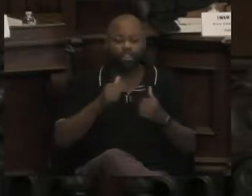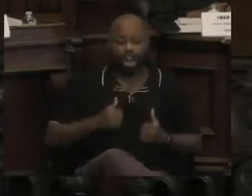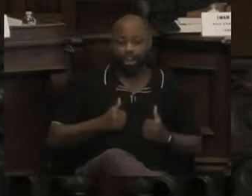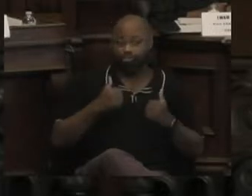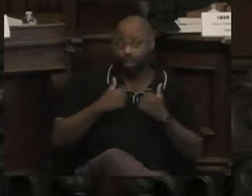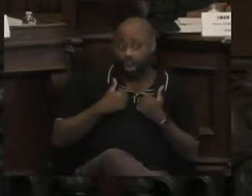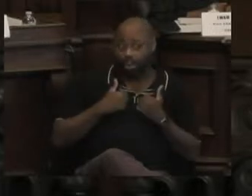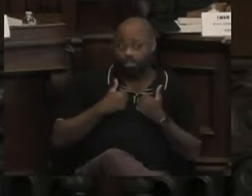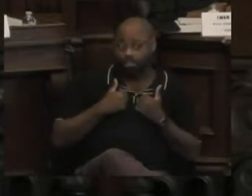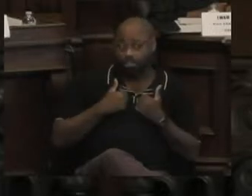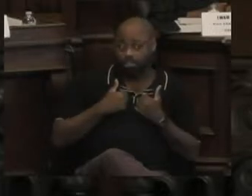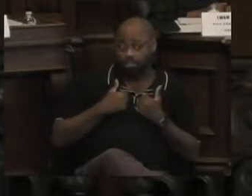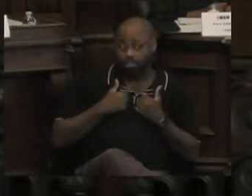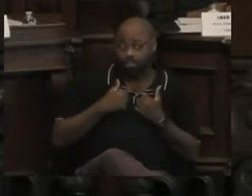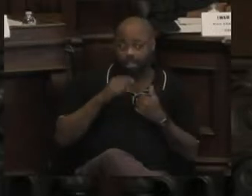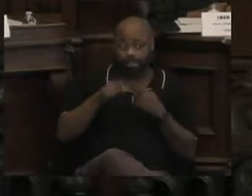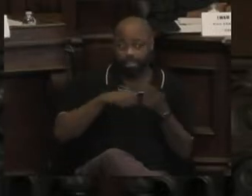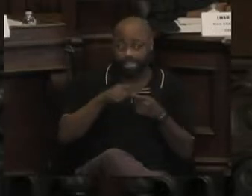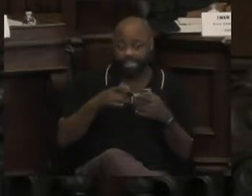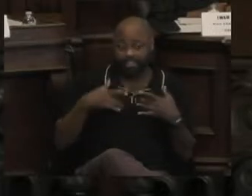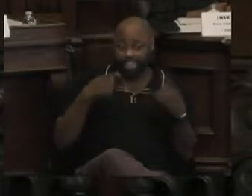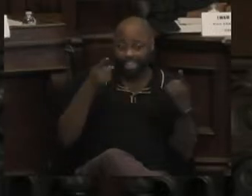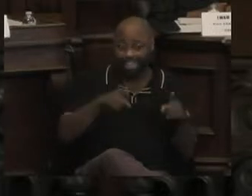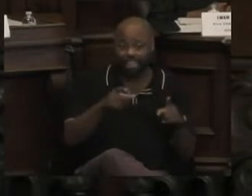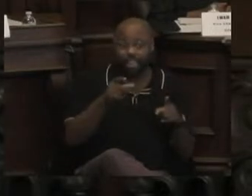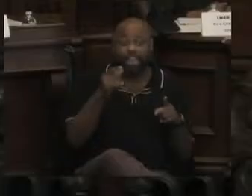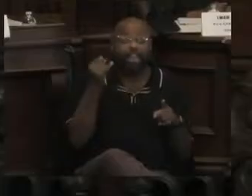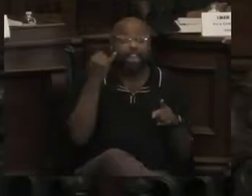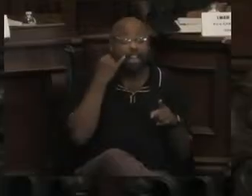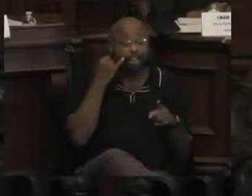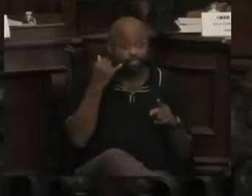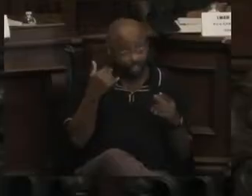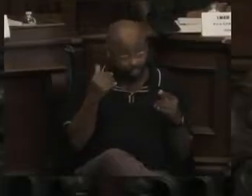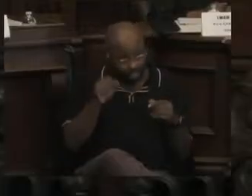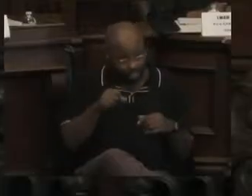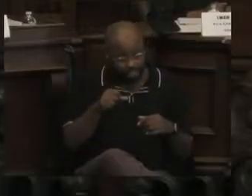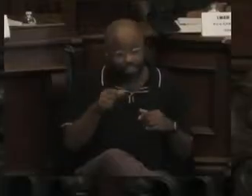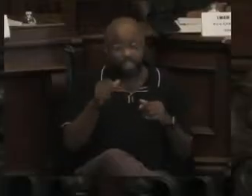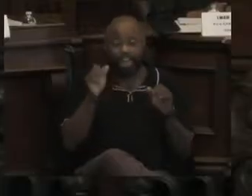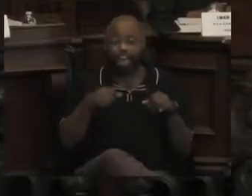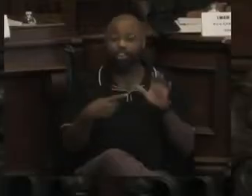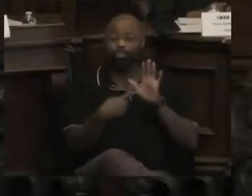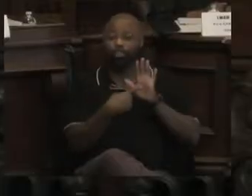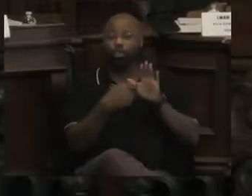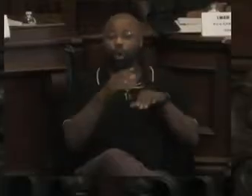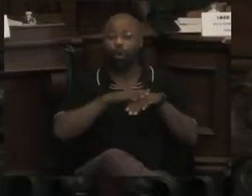geographic location, or do we have more specific data than that regarding like the address,